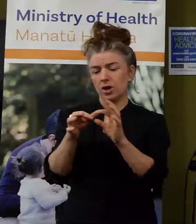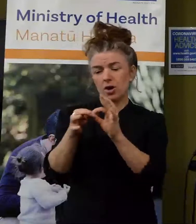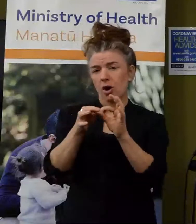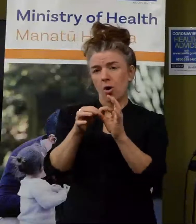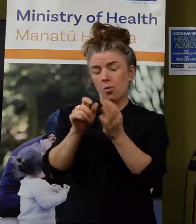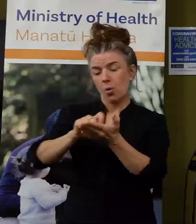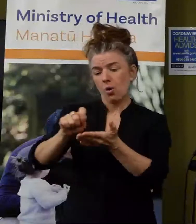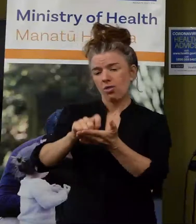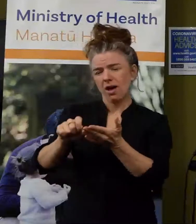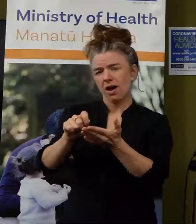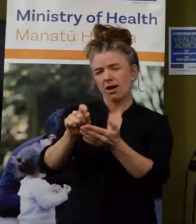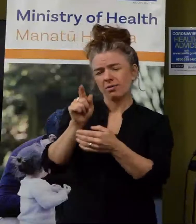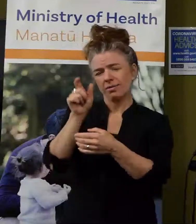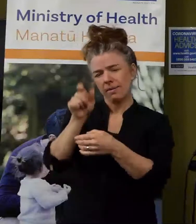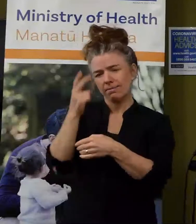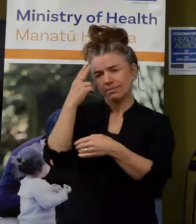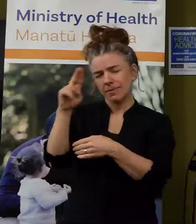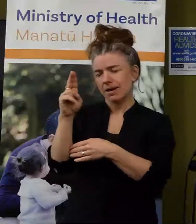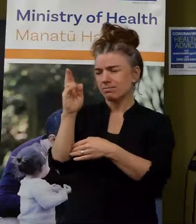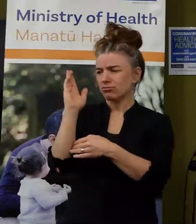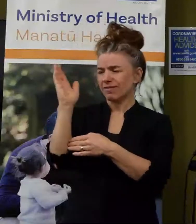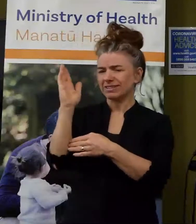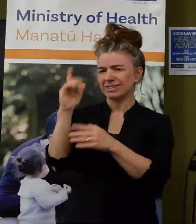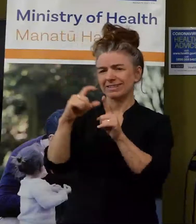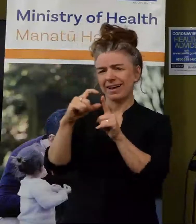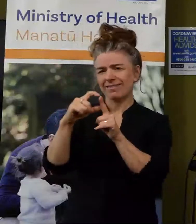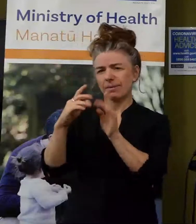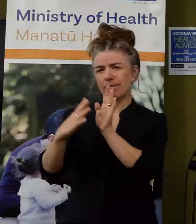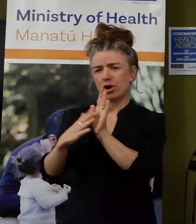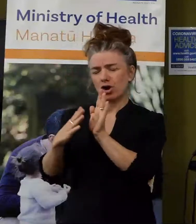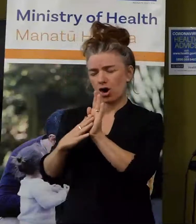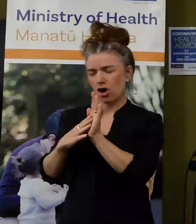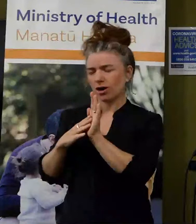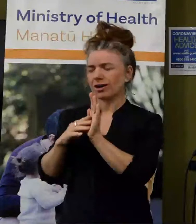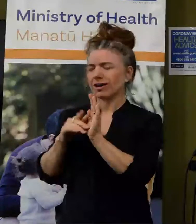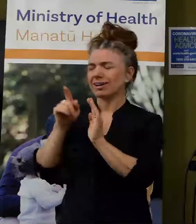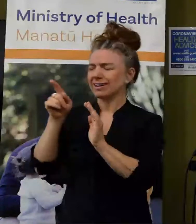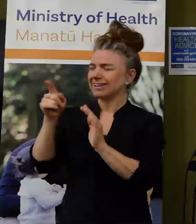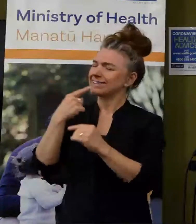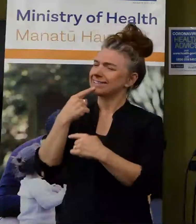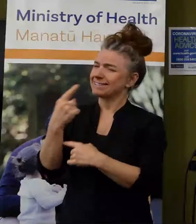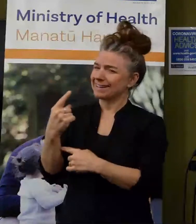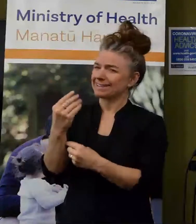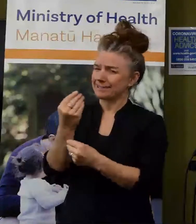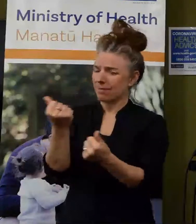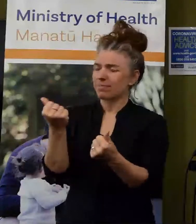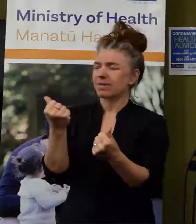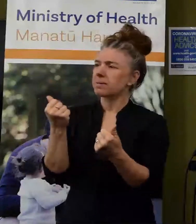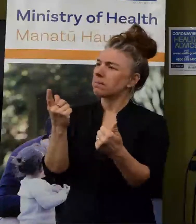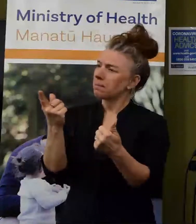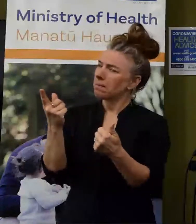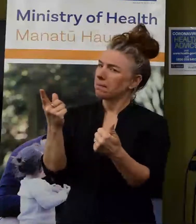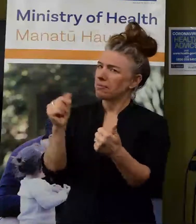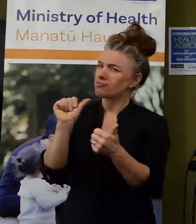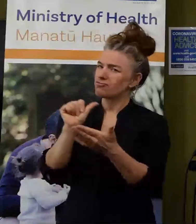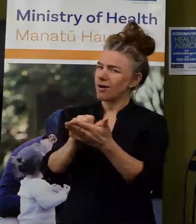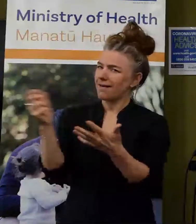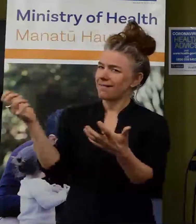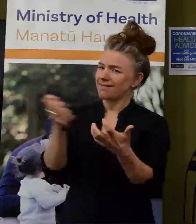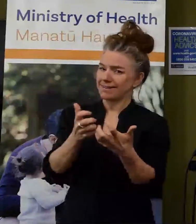an international expert in infectious disease. And just want to leave you with a quote he made, which I think is very appropriate for the situation